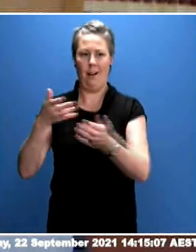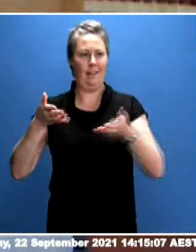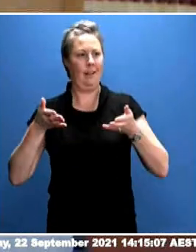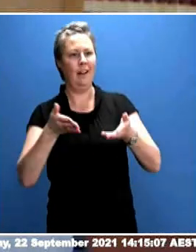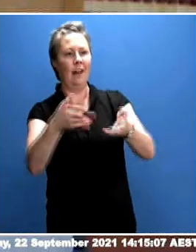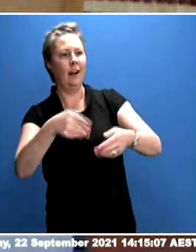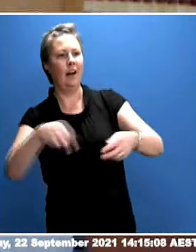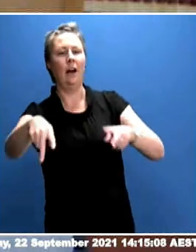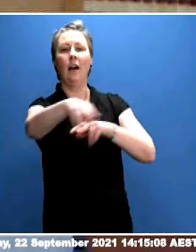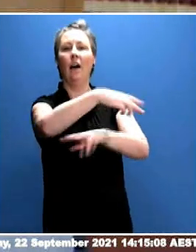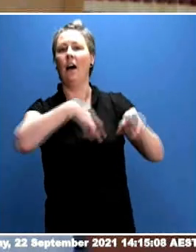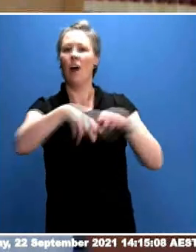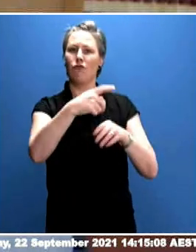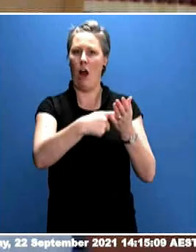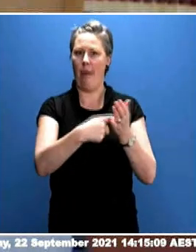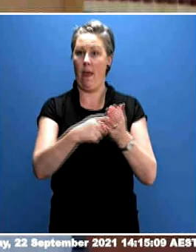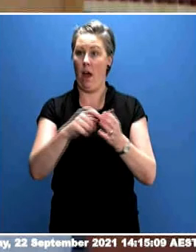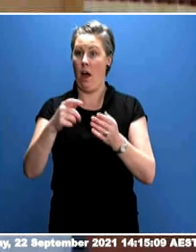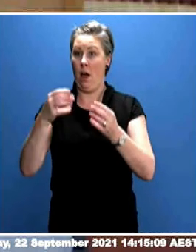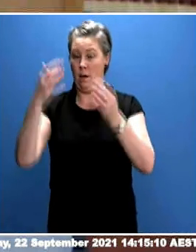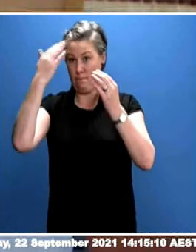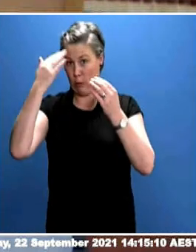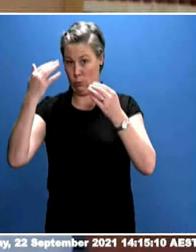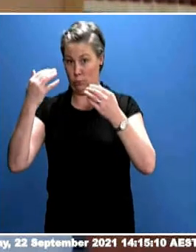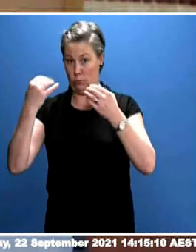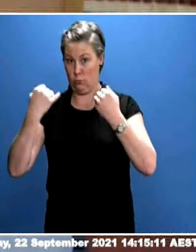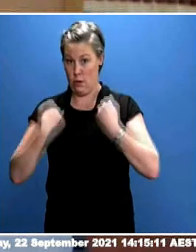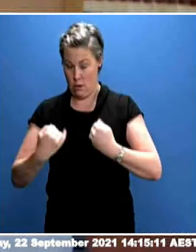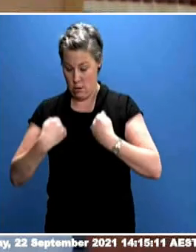in a position to do when a child needs to be able to be discharged to the community.